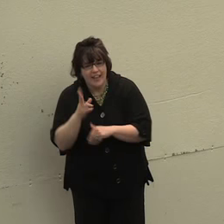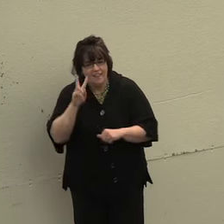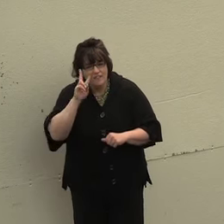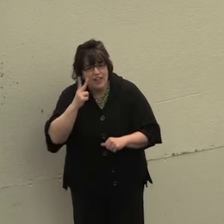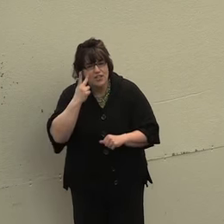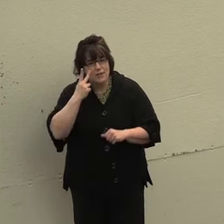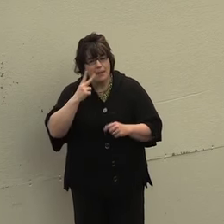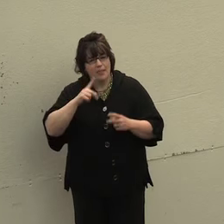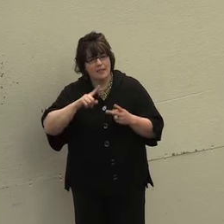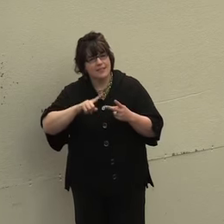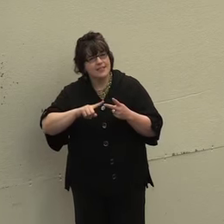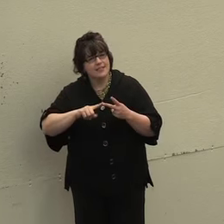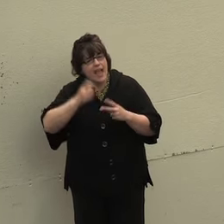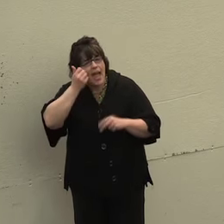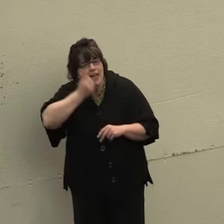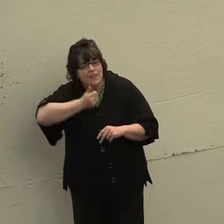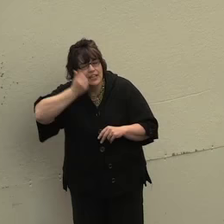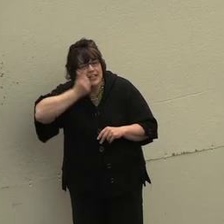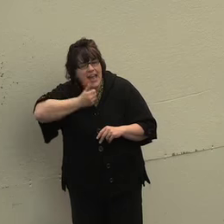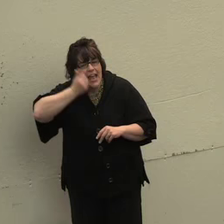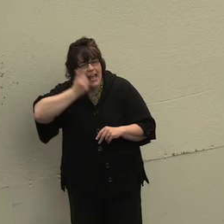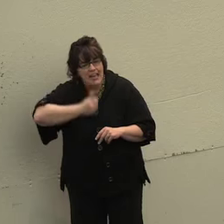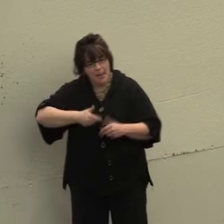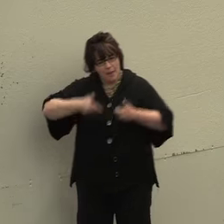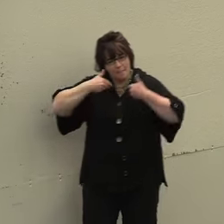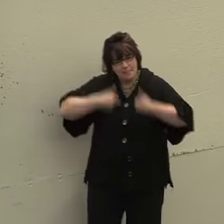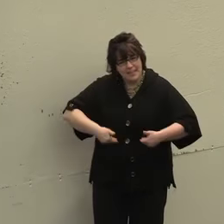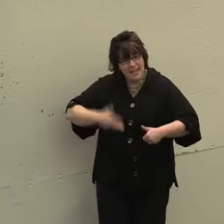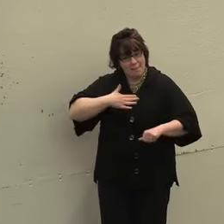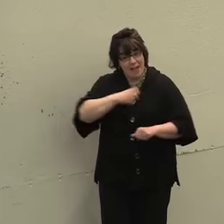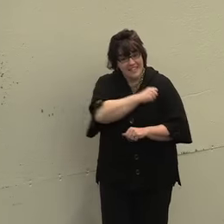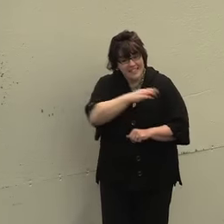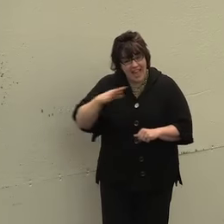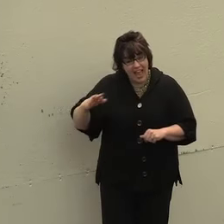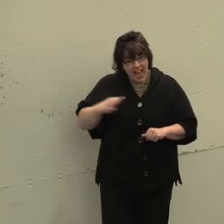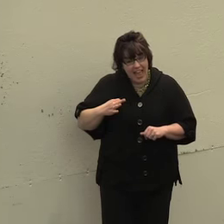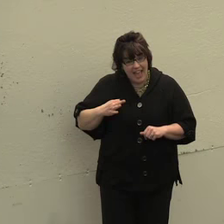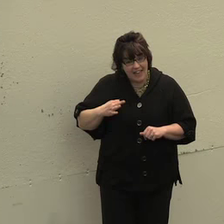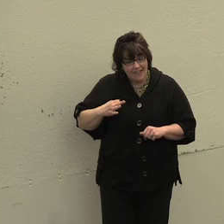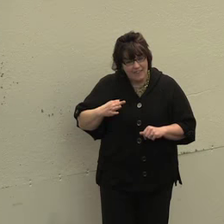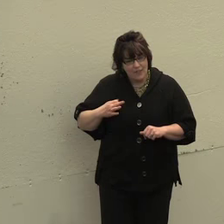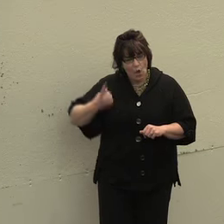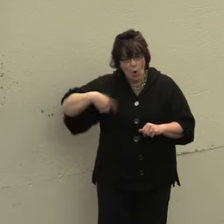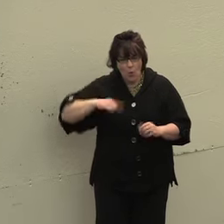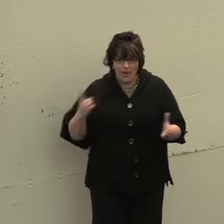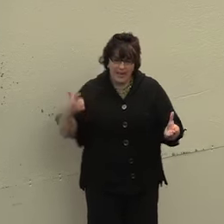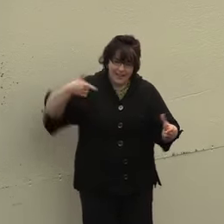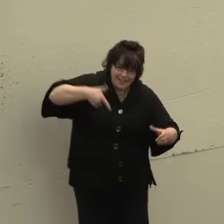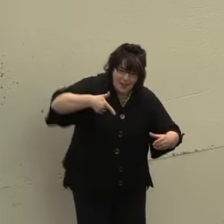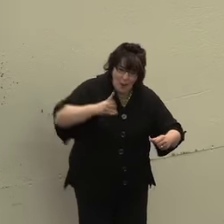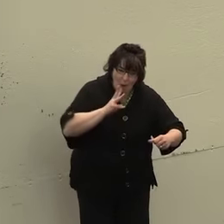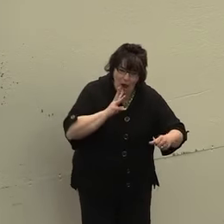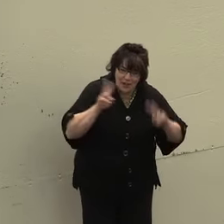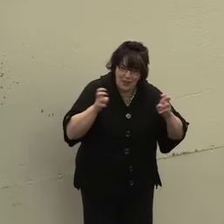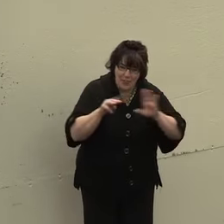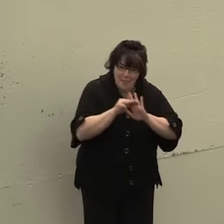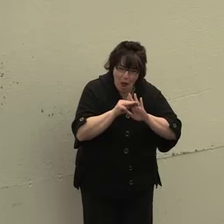And every day, me or my staff are giving waters or checking the models and changing the models,